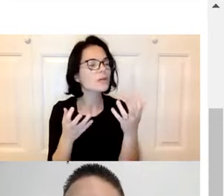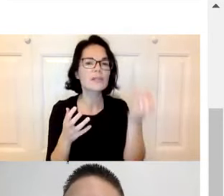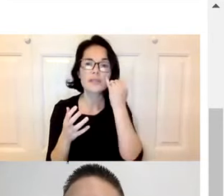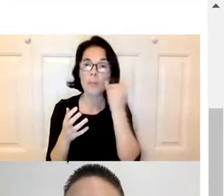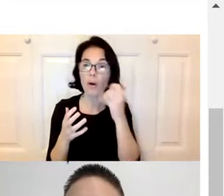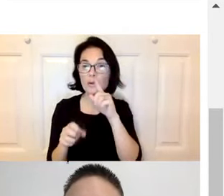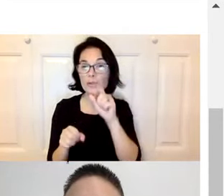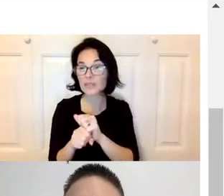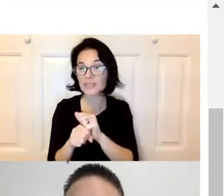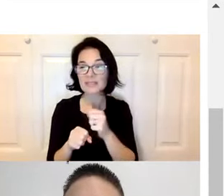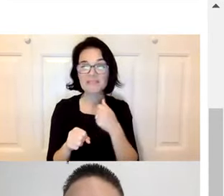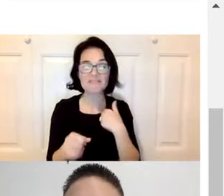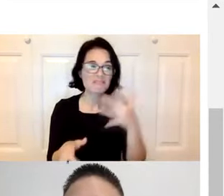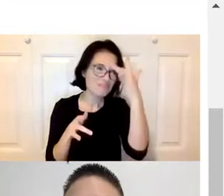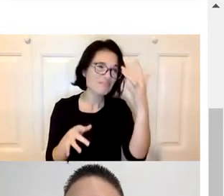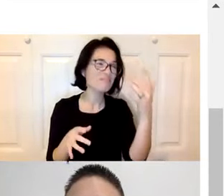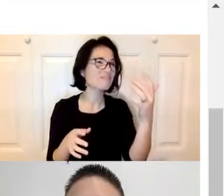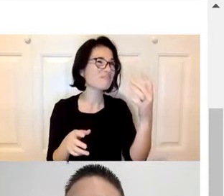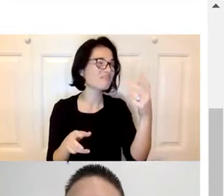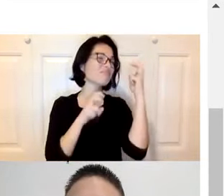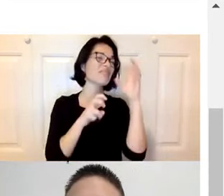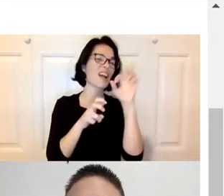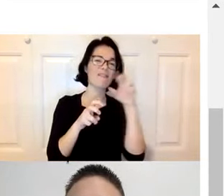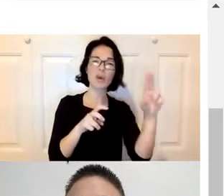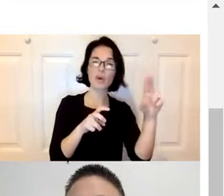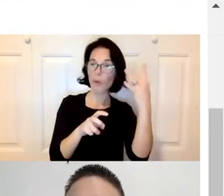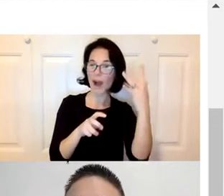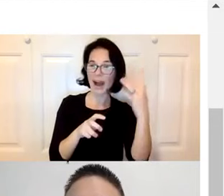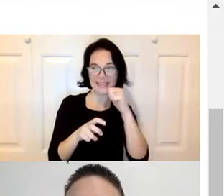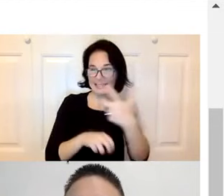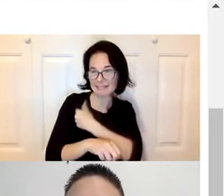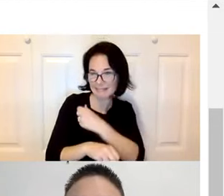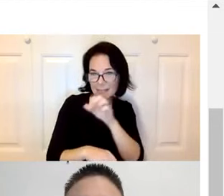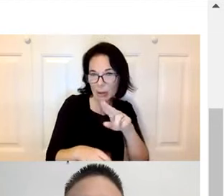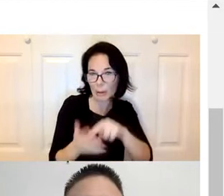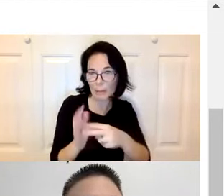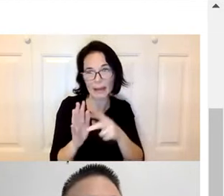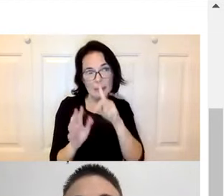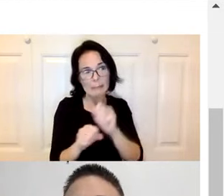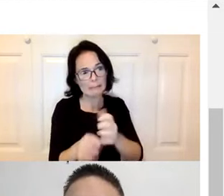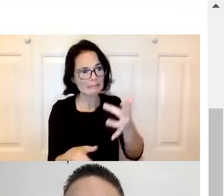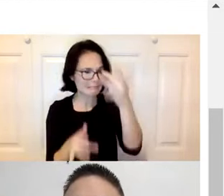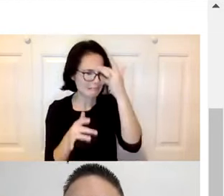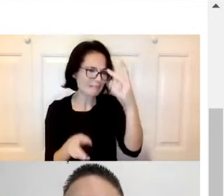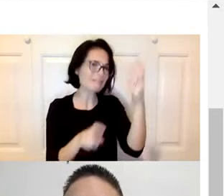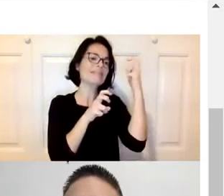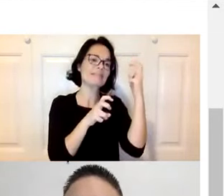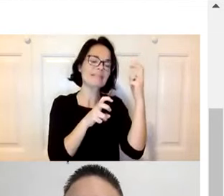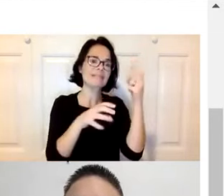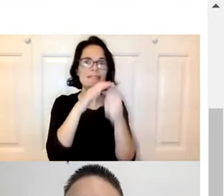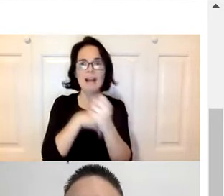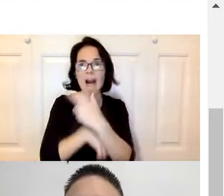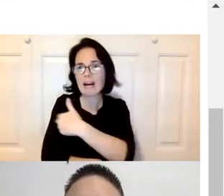because you didn’t get a flu shot and, worst case scenario, you end up in the hospital. People